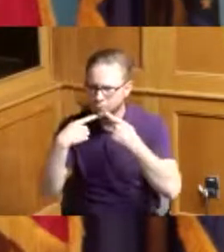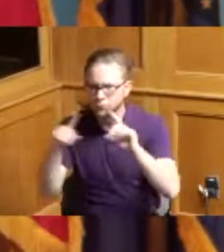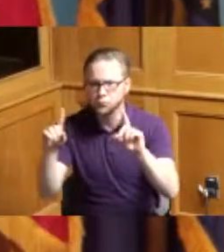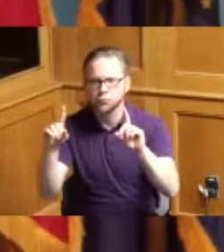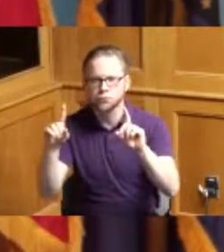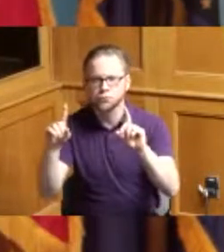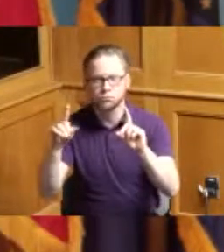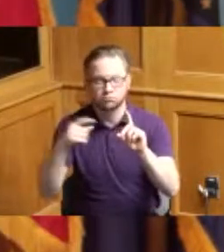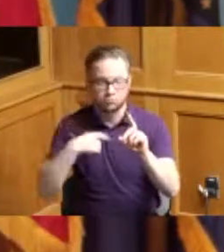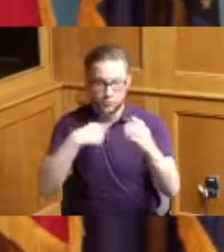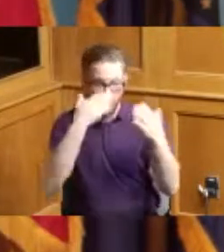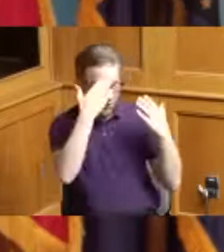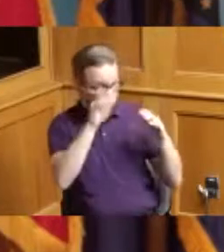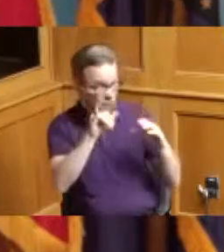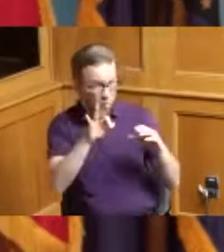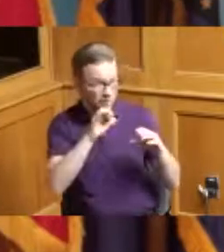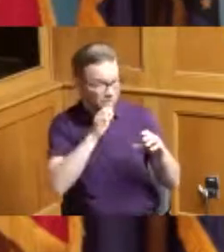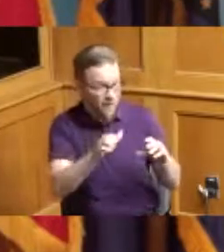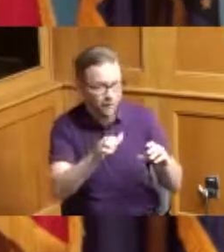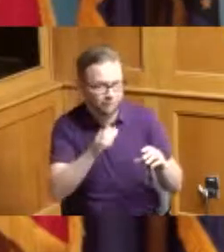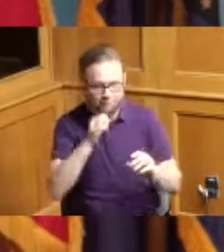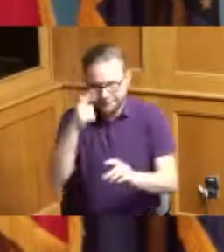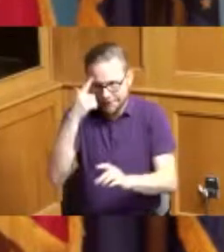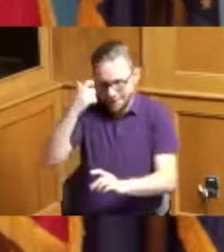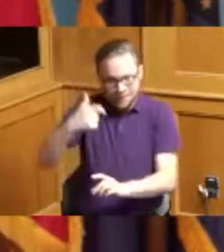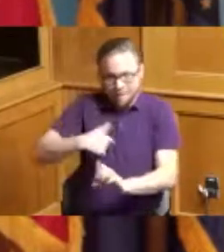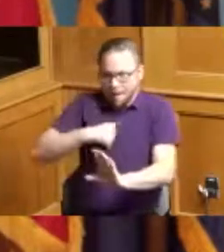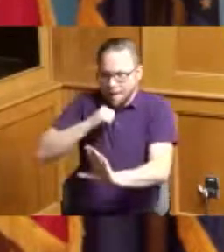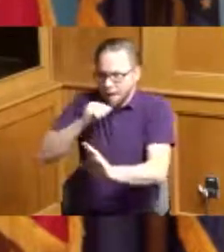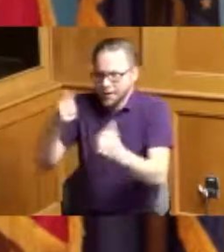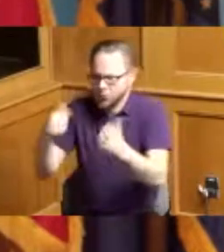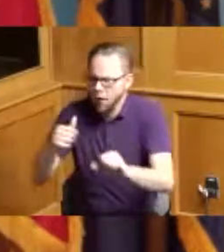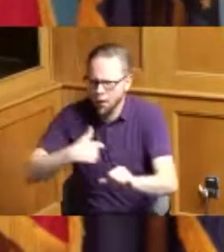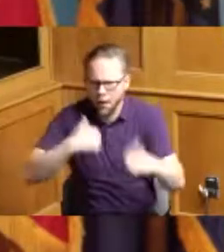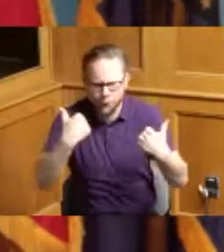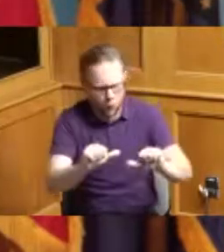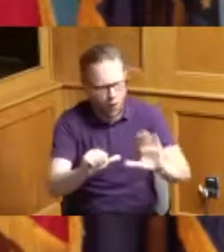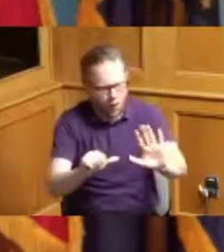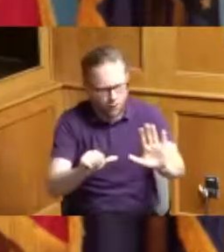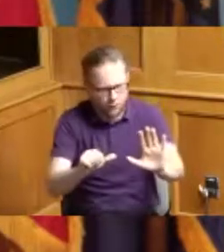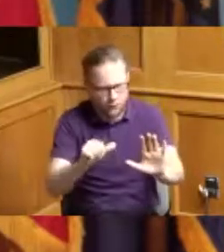to know if we don't it ain't because I didn't try but I think we should be putting our focus